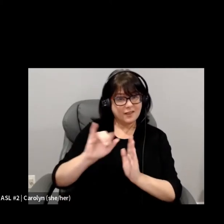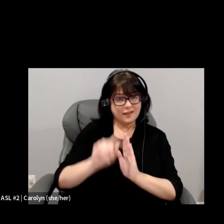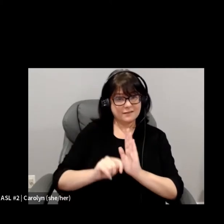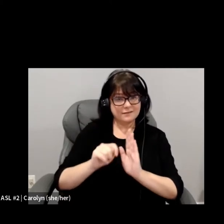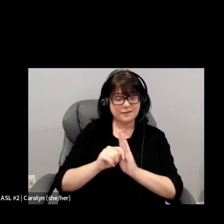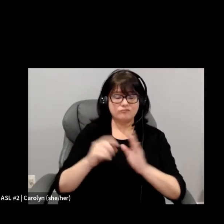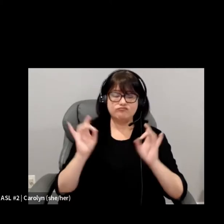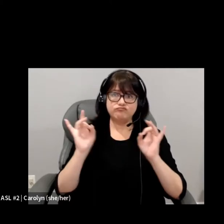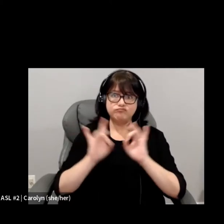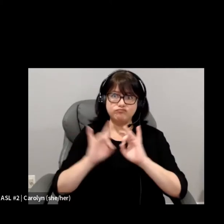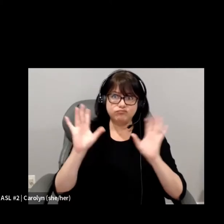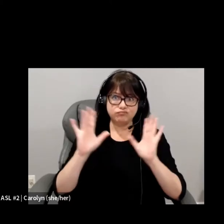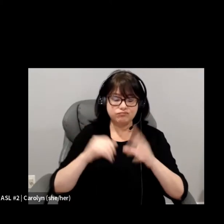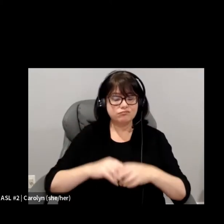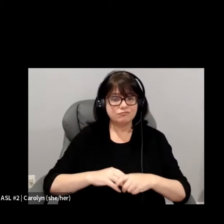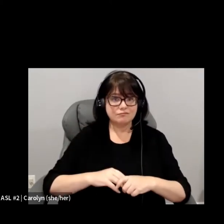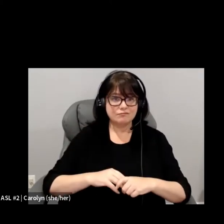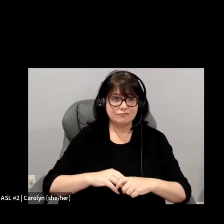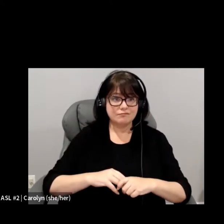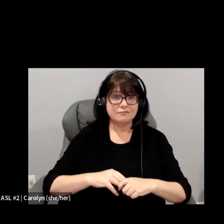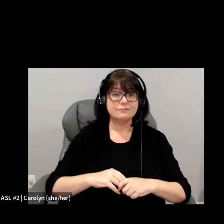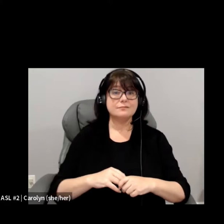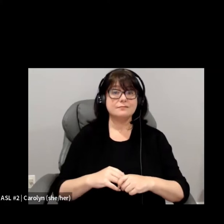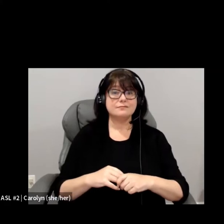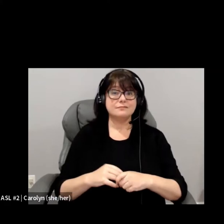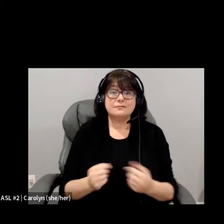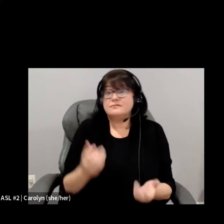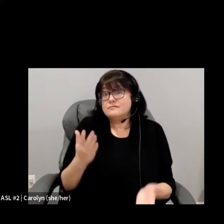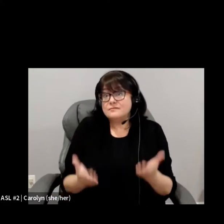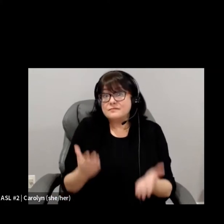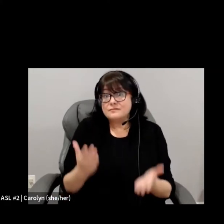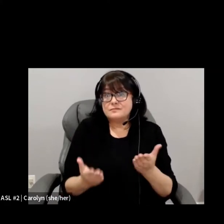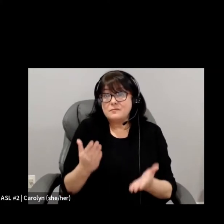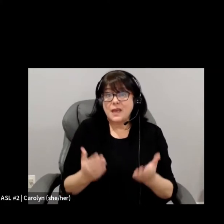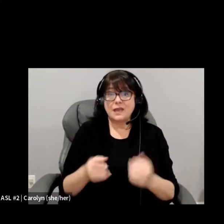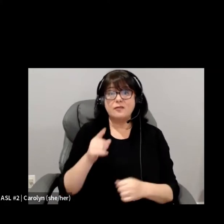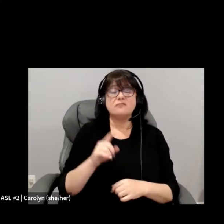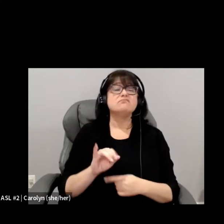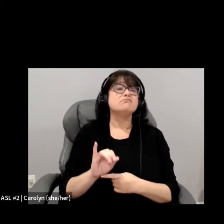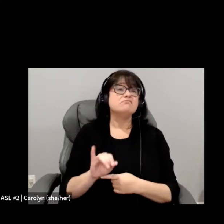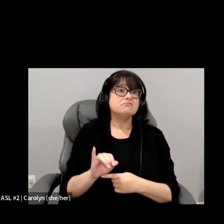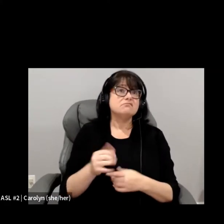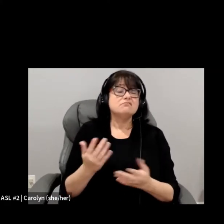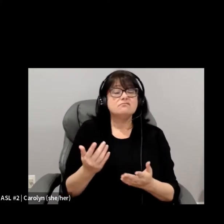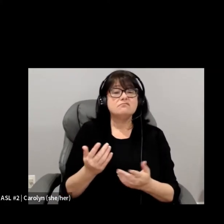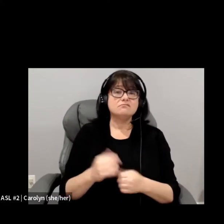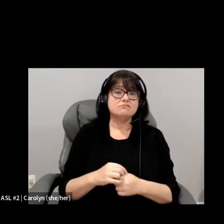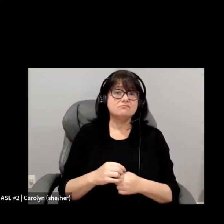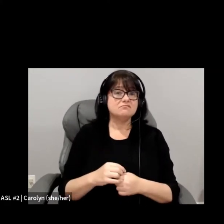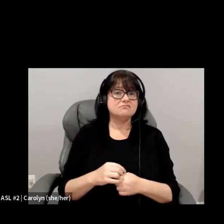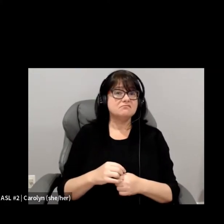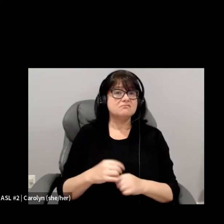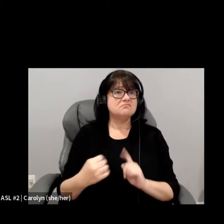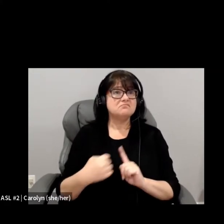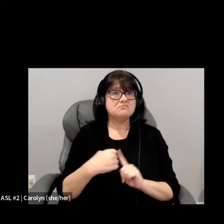THIS MIGHT SEEM MERELY INTERESTING TO YOU OR EVEN INCONSEQUENTIAL HISTORICAL TRIVIA.